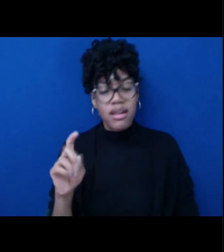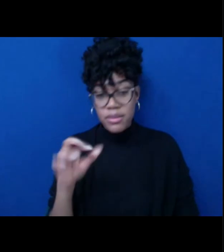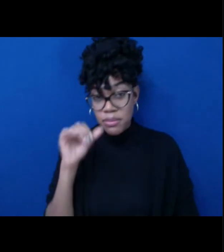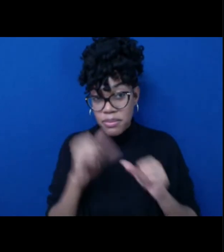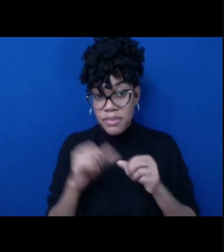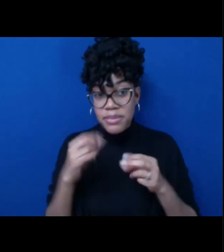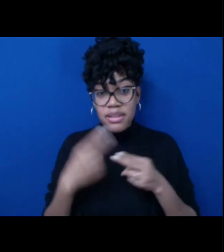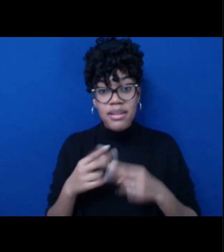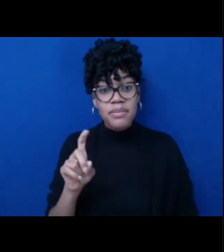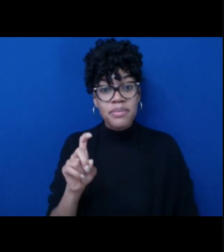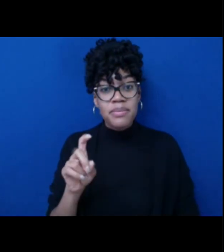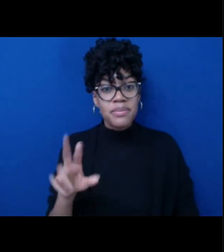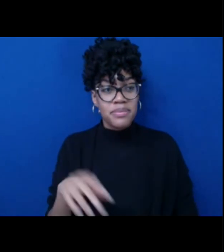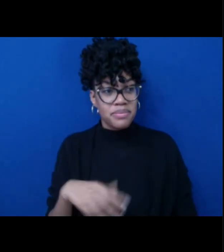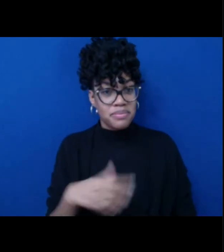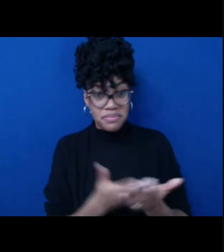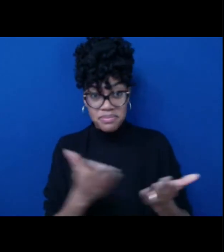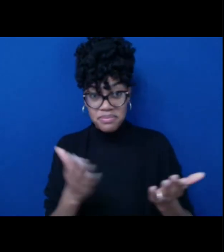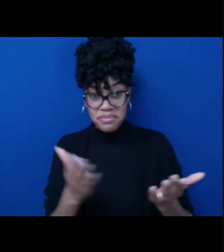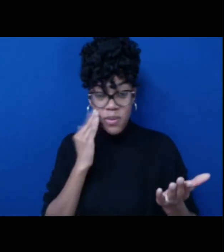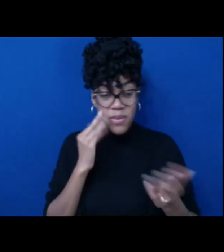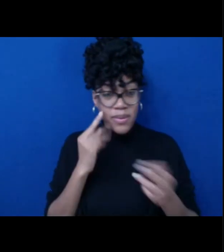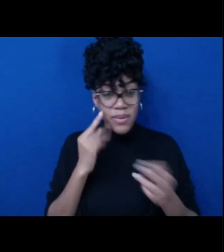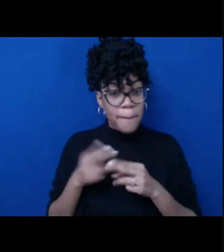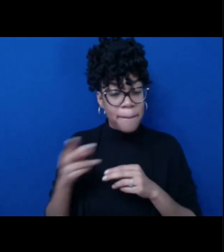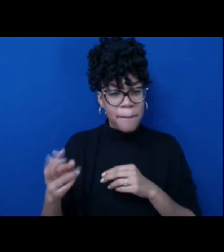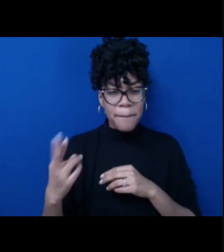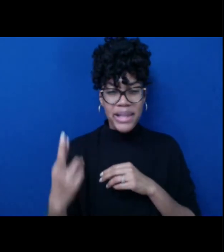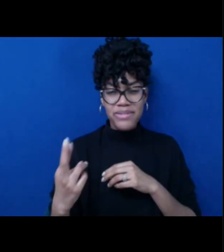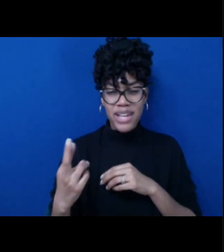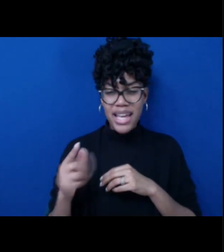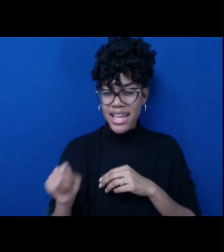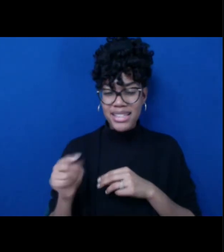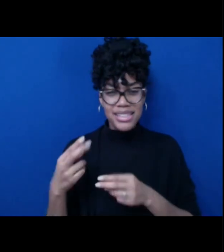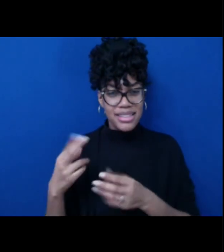[Kathy] Oh, boy, it's quiz time. Who remembers?